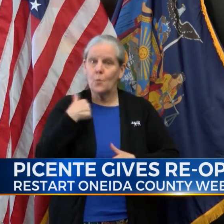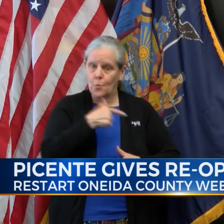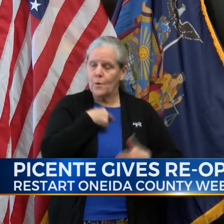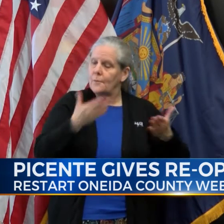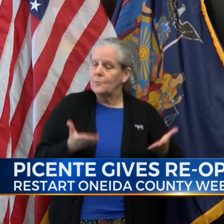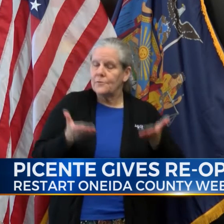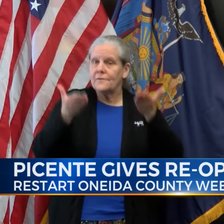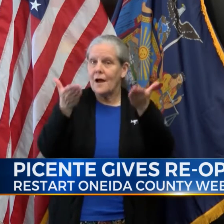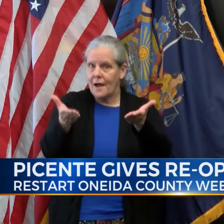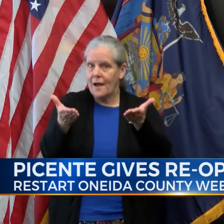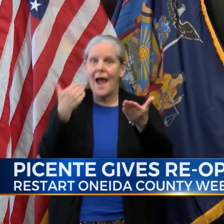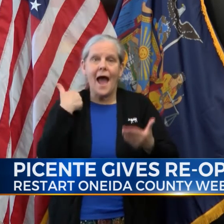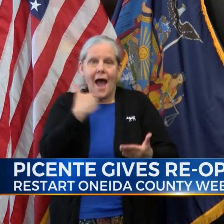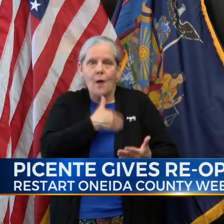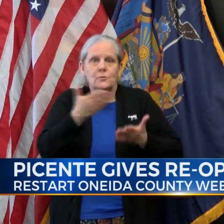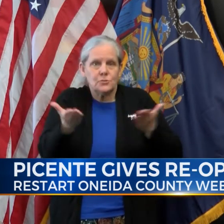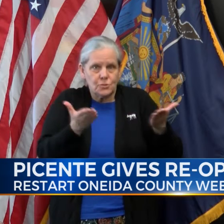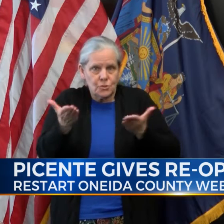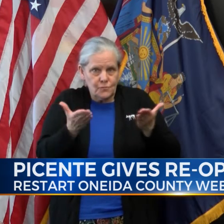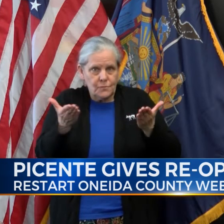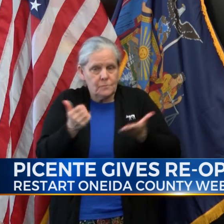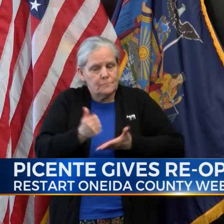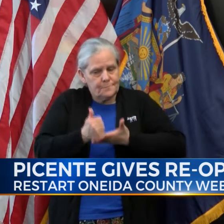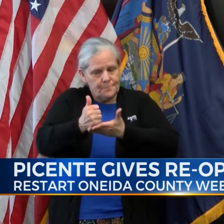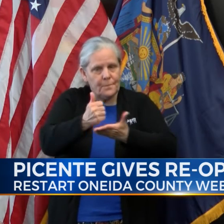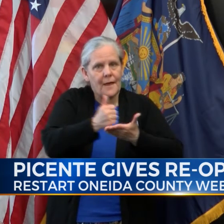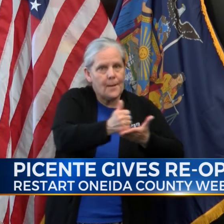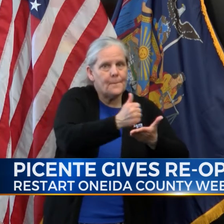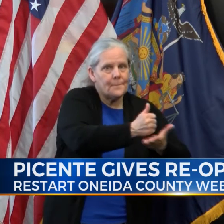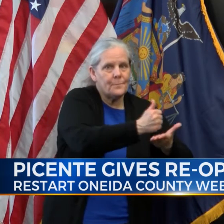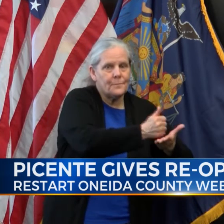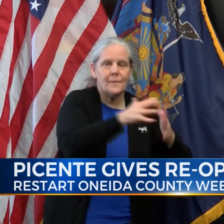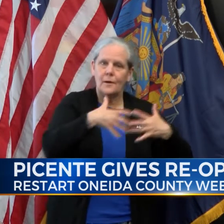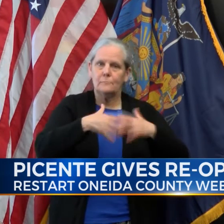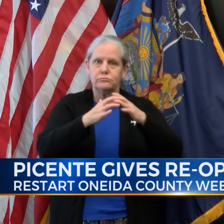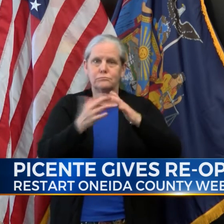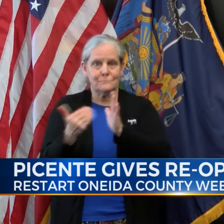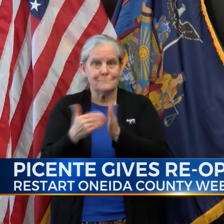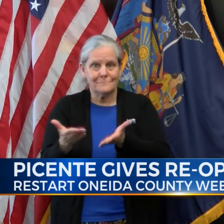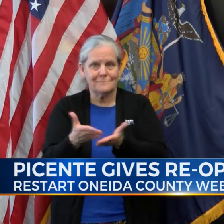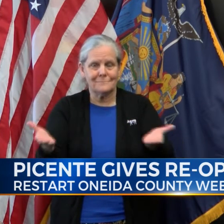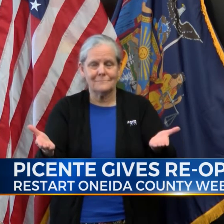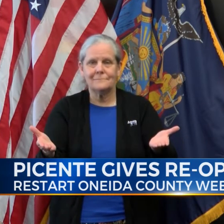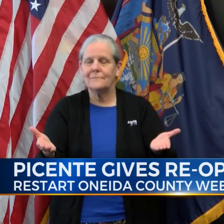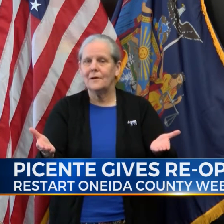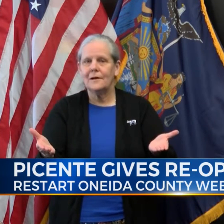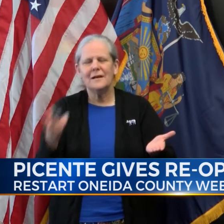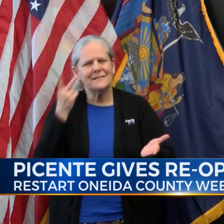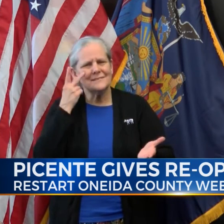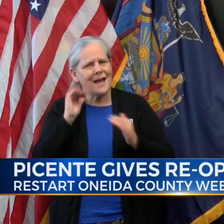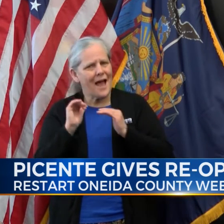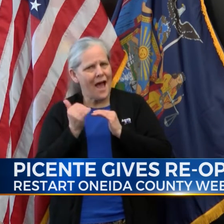ARE PROVIDING THIS TO ALL THE BUSINESSES IN ONEIDA COUNTY AS OUR SERVICE AS WE CONTINUE TO HELP EVERYONE RESTART BUT ALSO